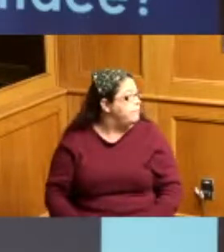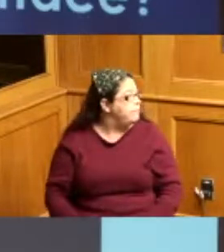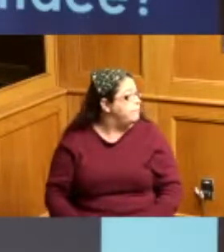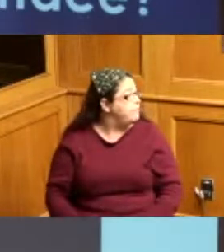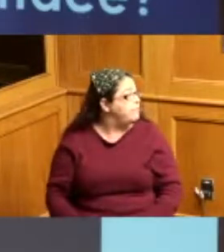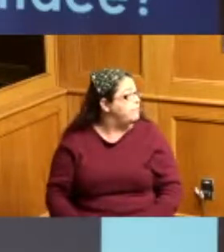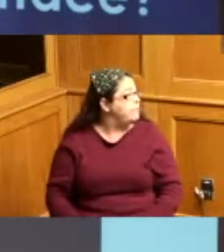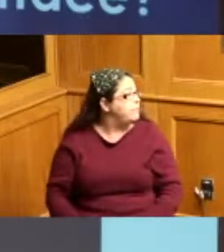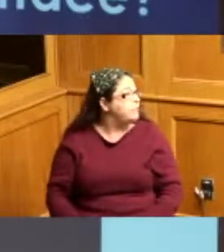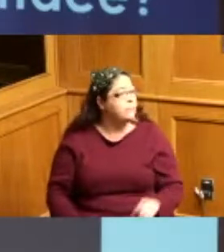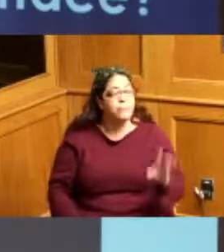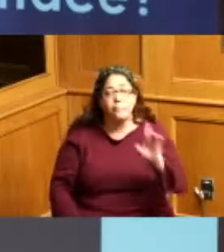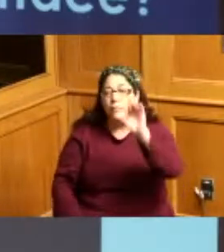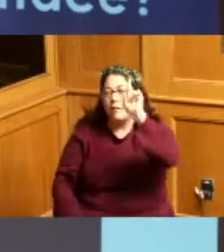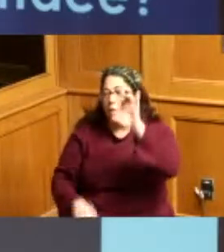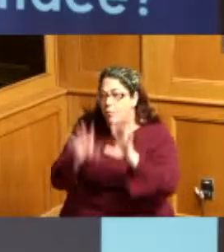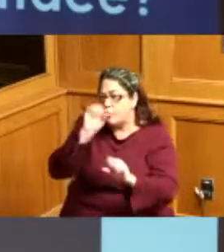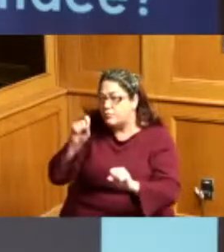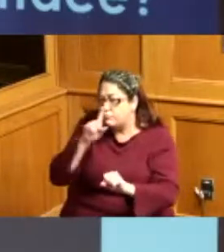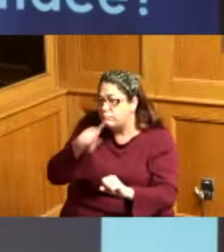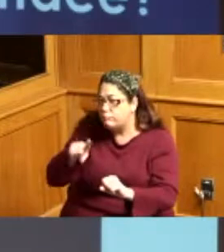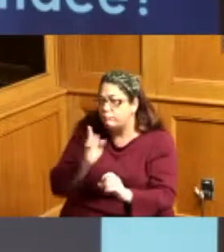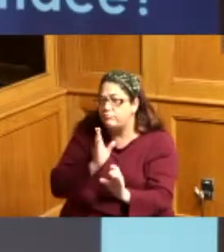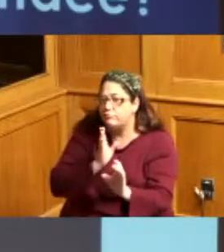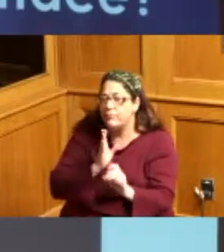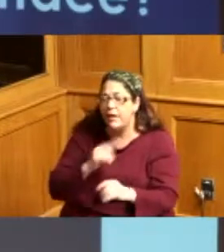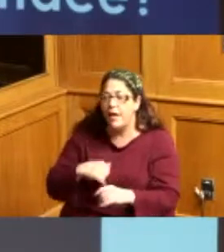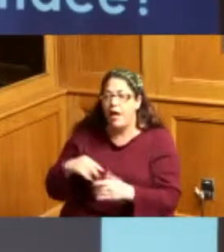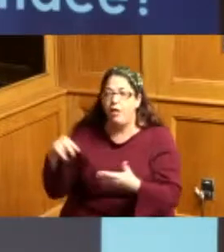Karen if I could just ask the question and I looked at the background that holly went through